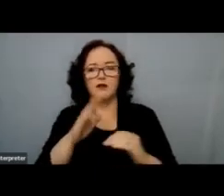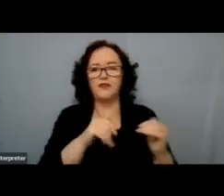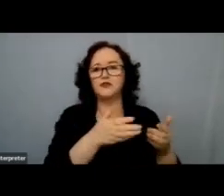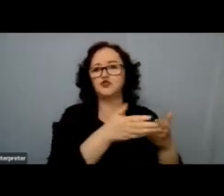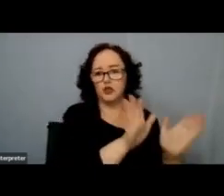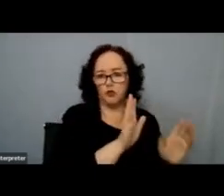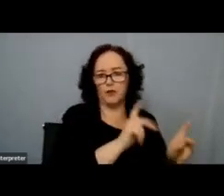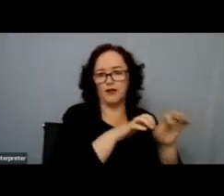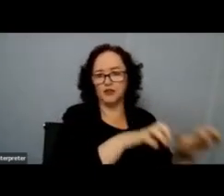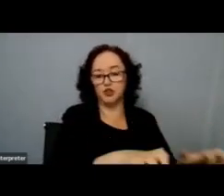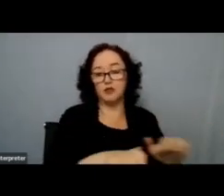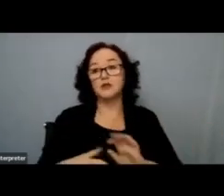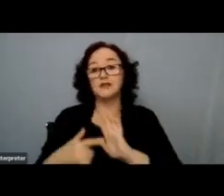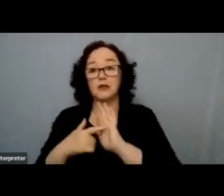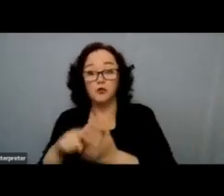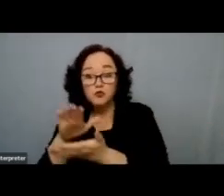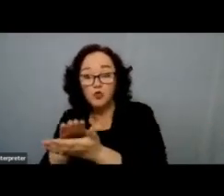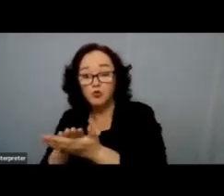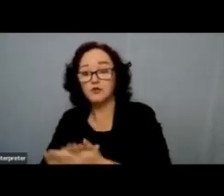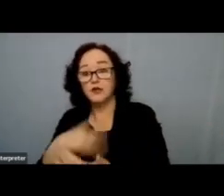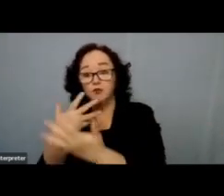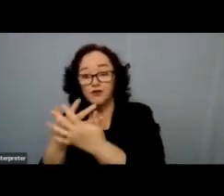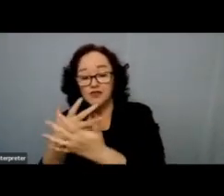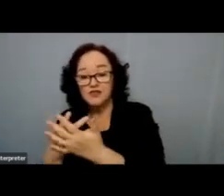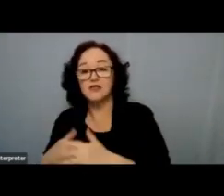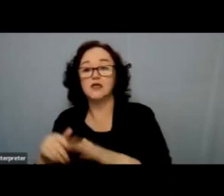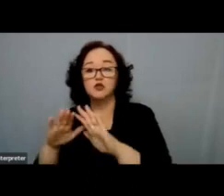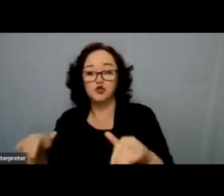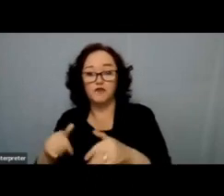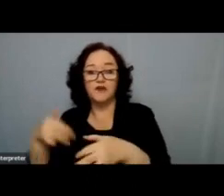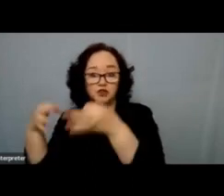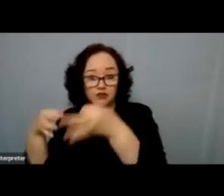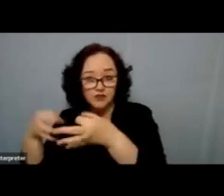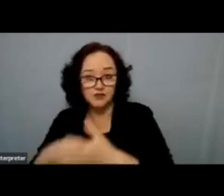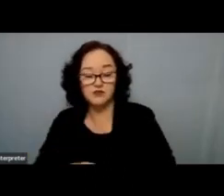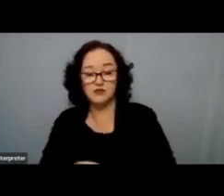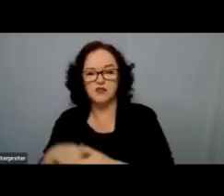schools, prisons, and in juvenile justice. And the whole purpose of doing this screening